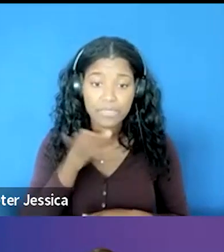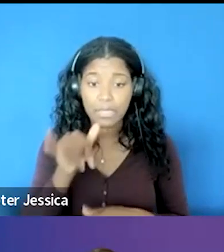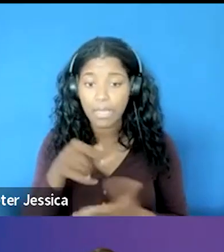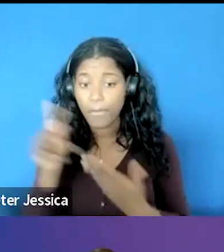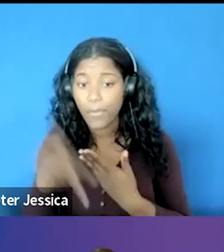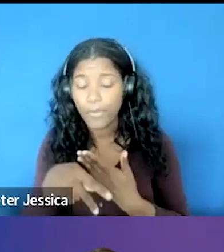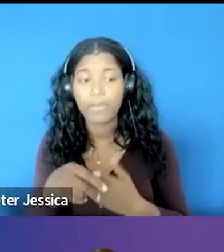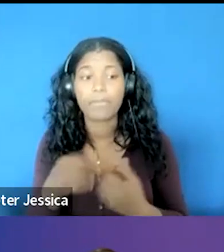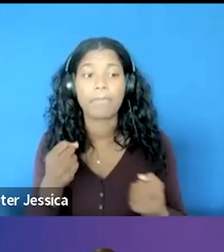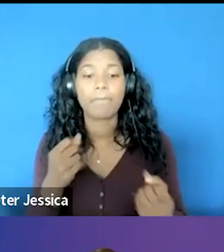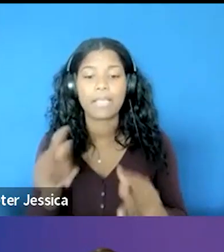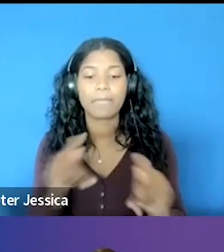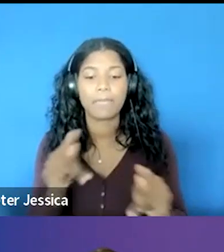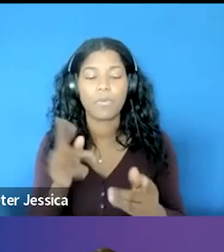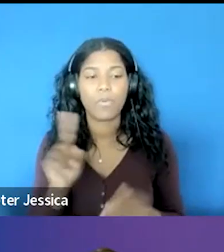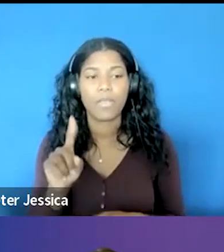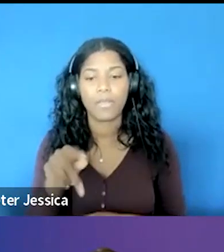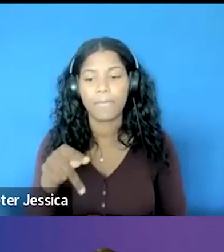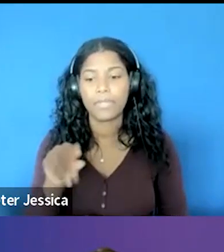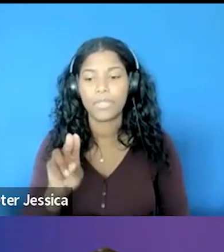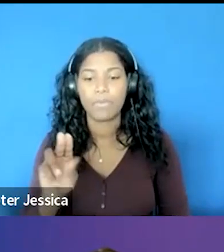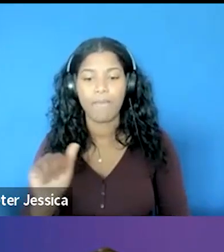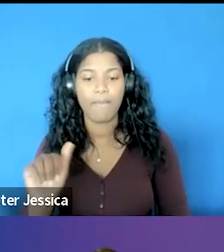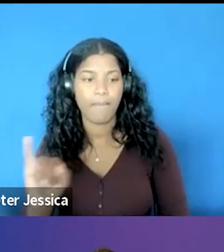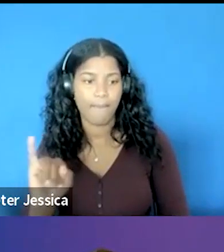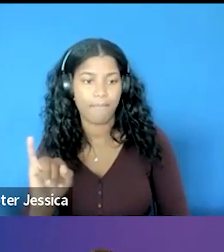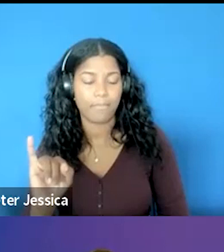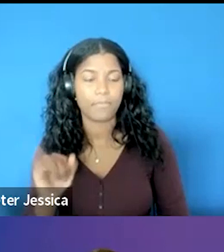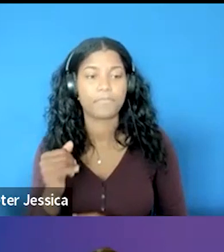A lot of people at PUIs, but predominantly undergraduate institutions will love guidance